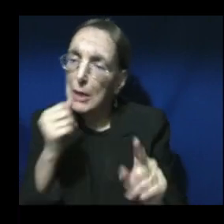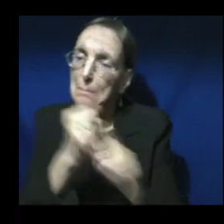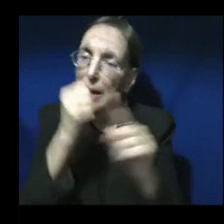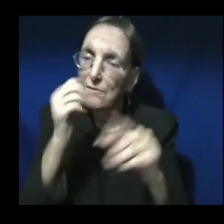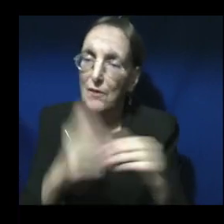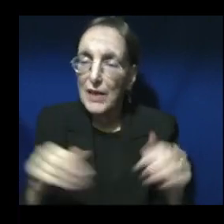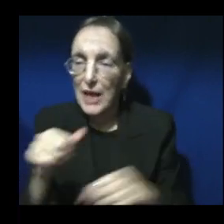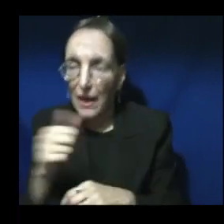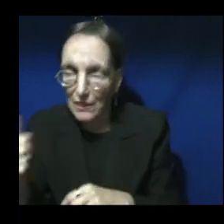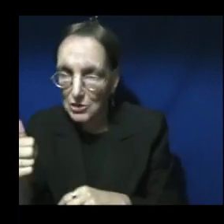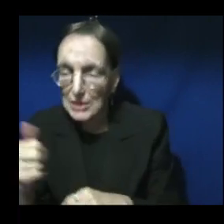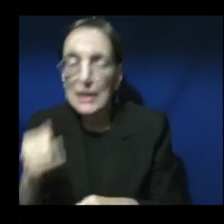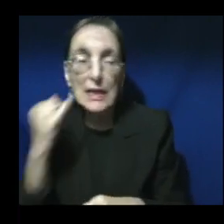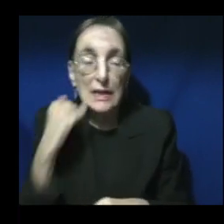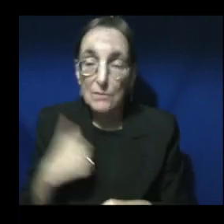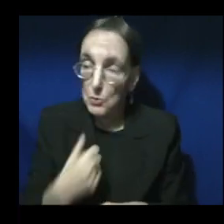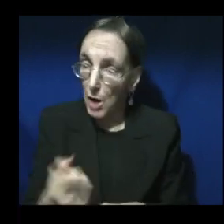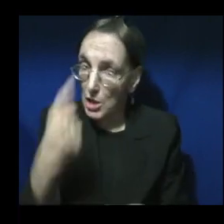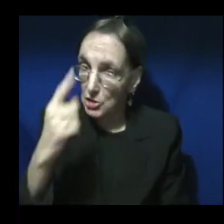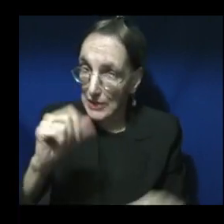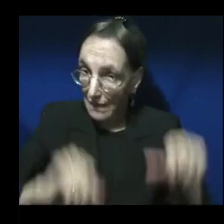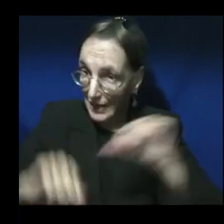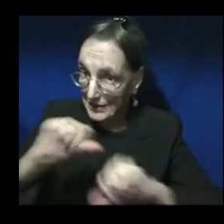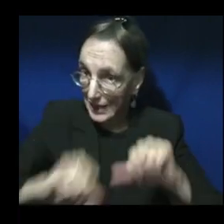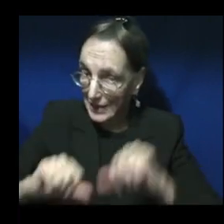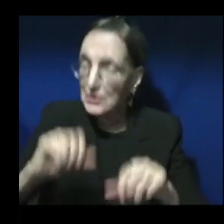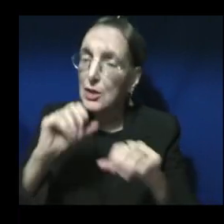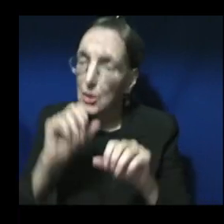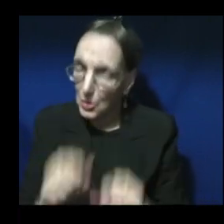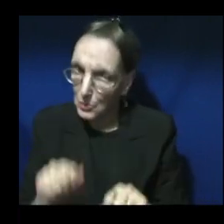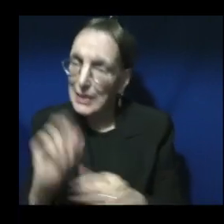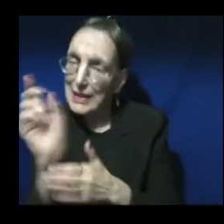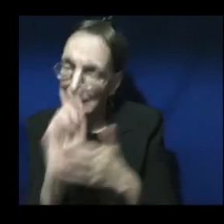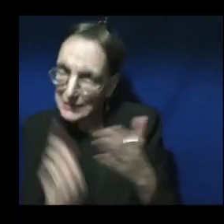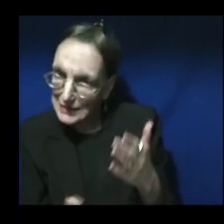we can craft more effective messaging, we can build better content, we can become